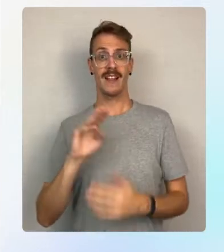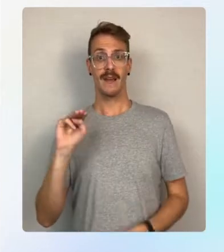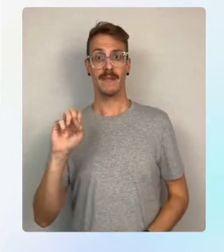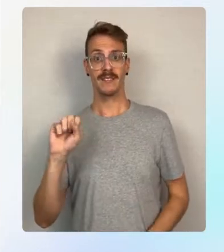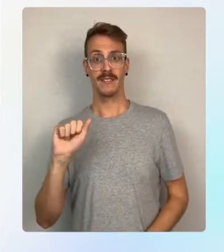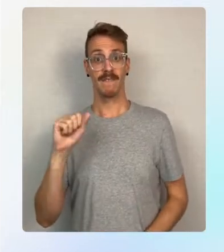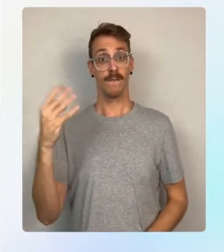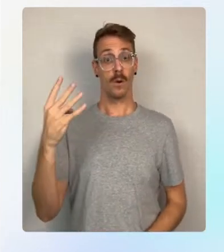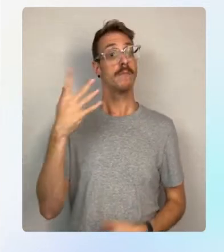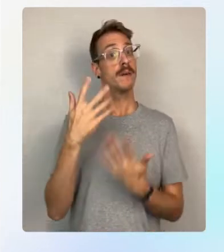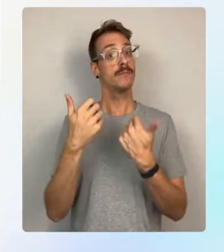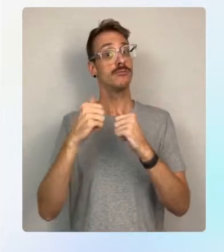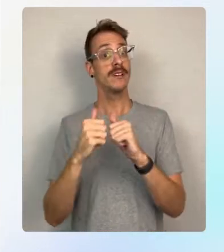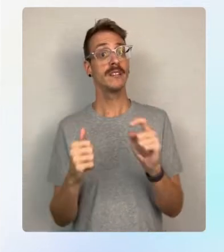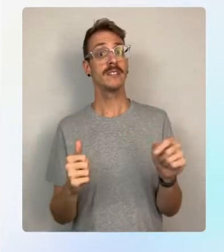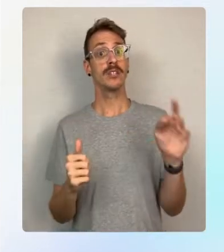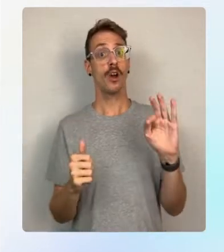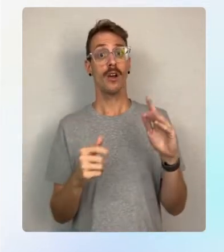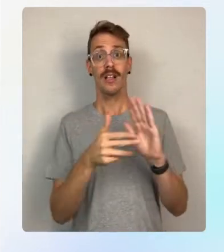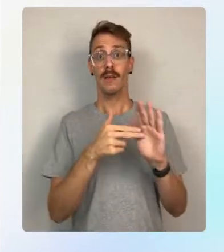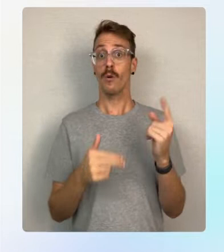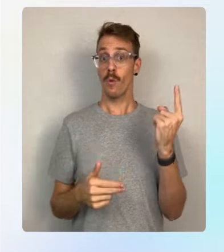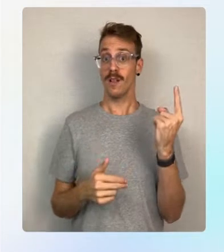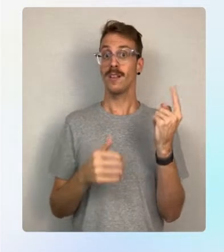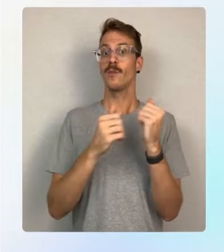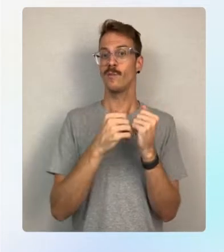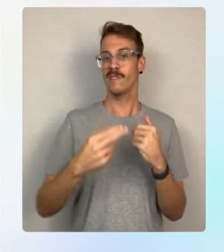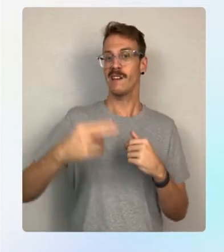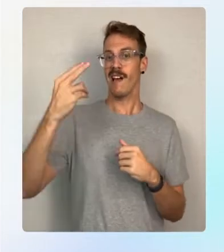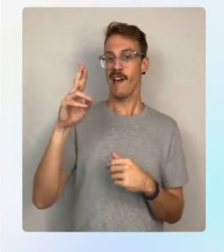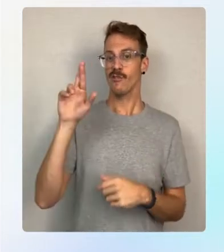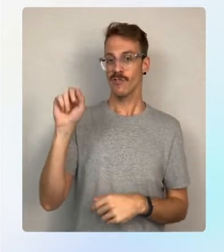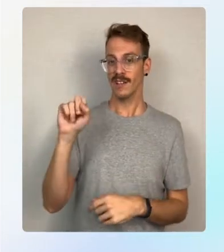you might wanna try ETFR level one at higher resolution,